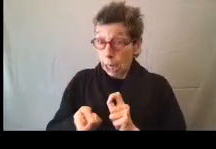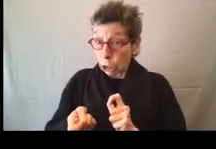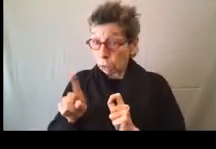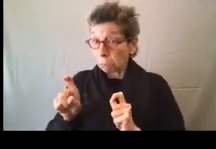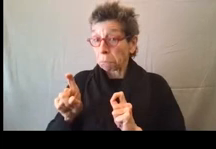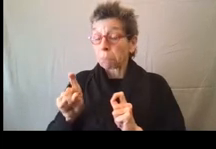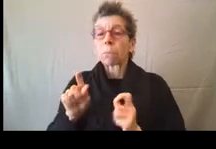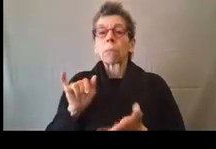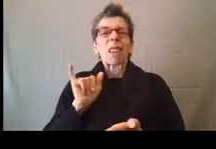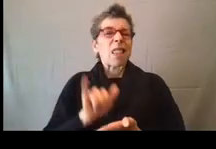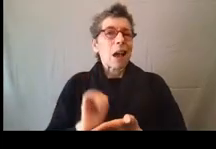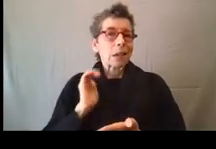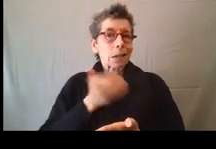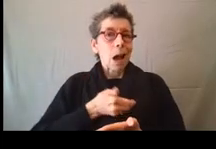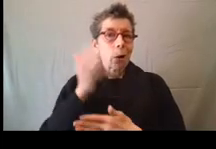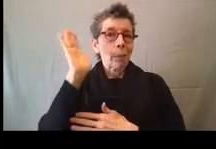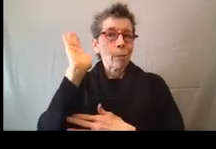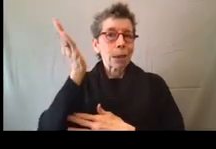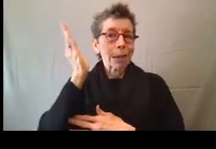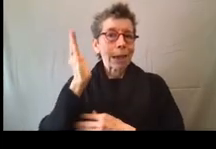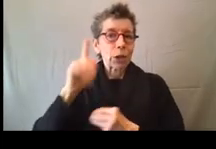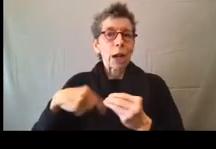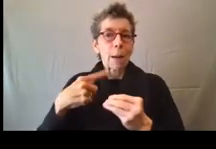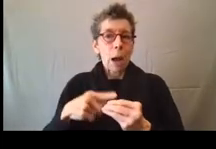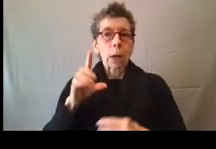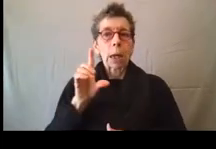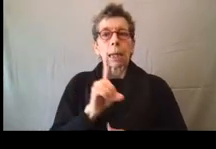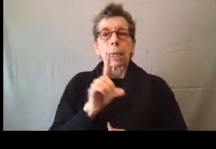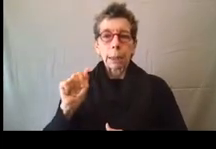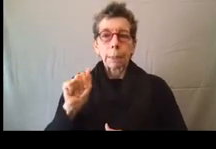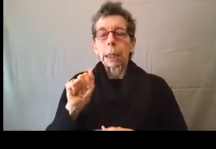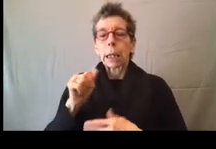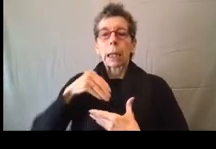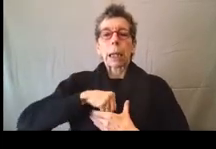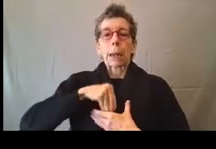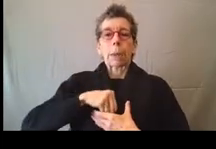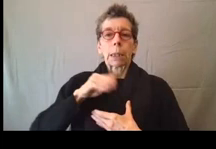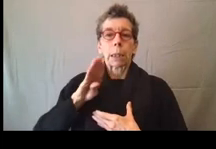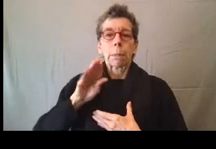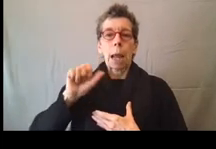concludes our presentation on our disability and implicit bias research project. We thank